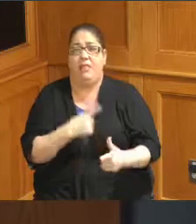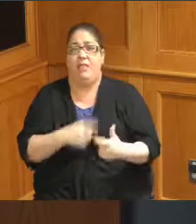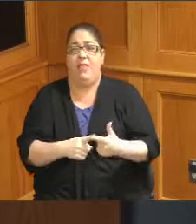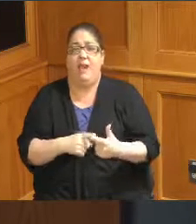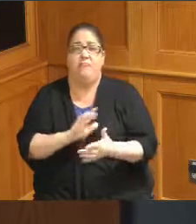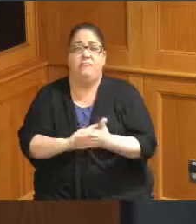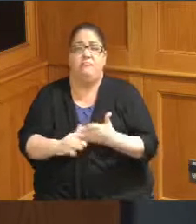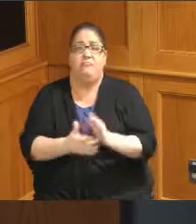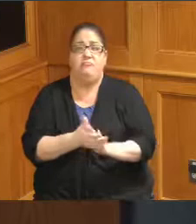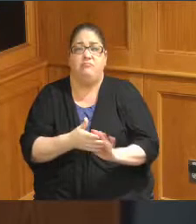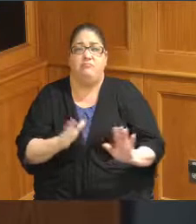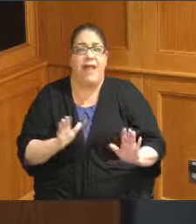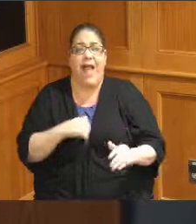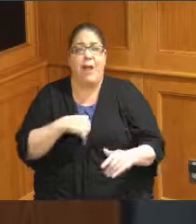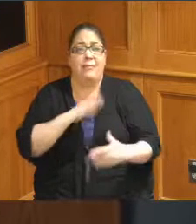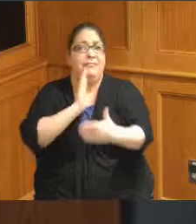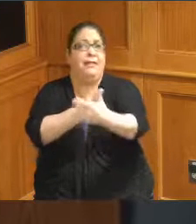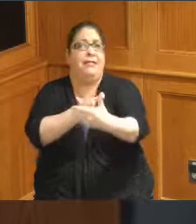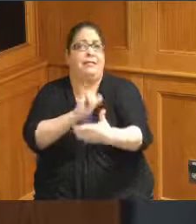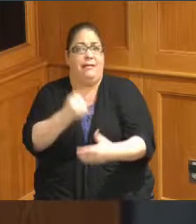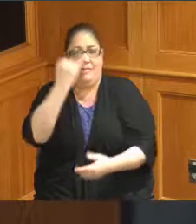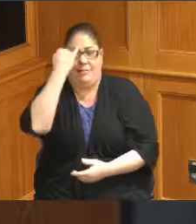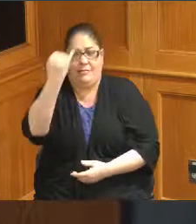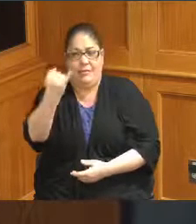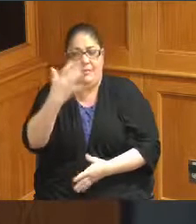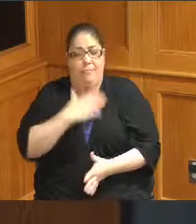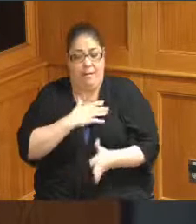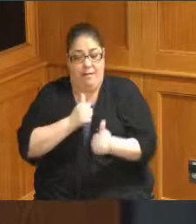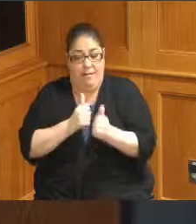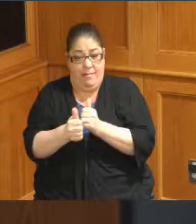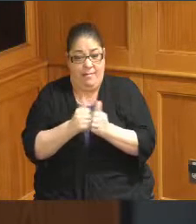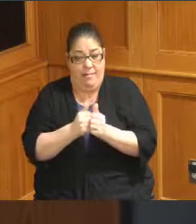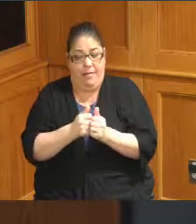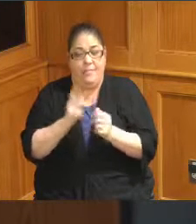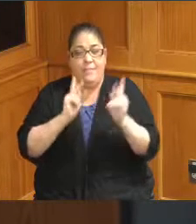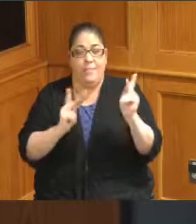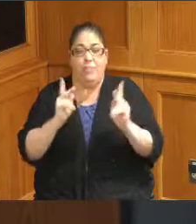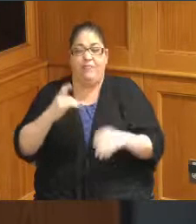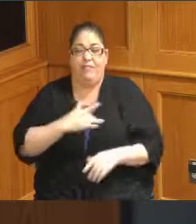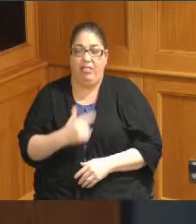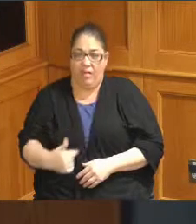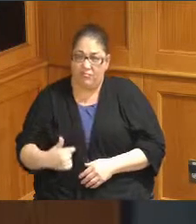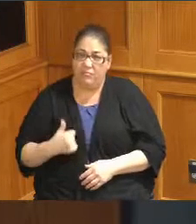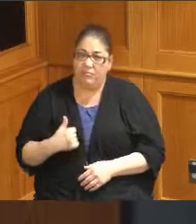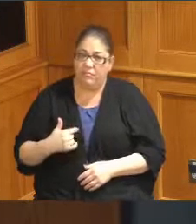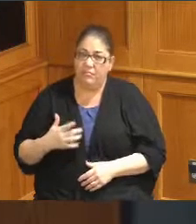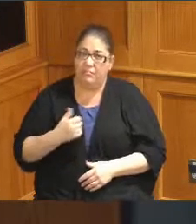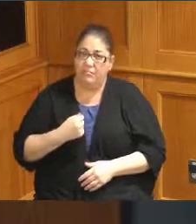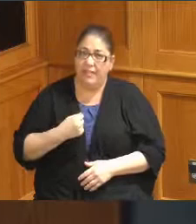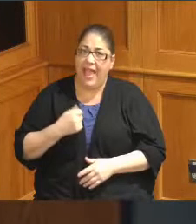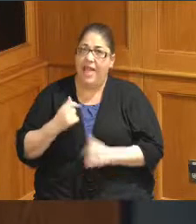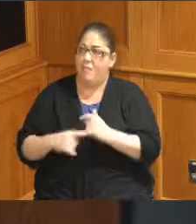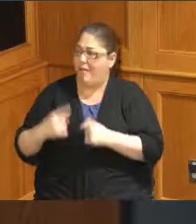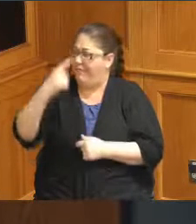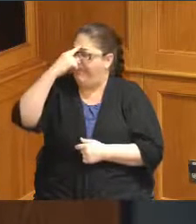what I ran against when I ran I ran because people felt like everything's a done deal and